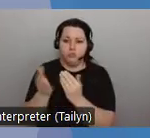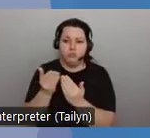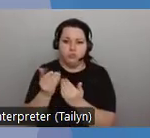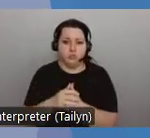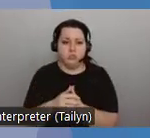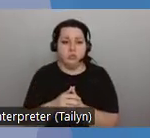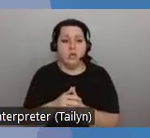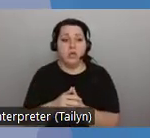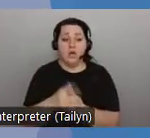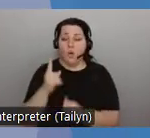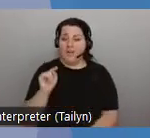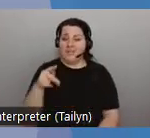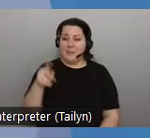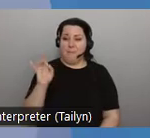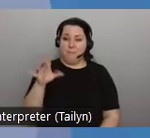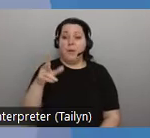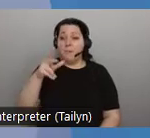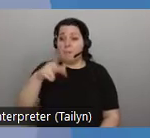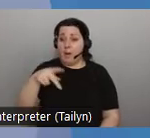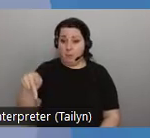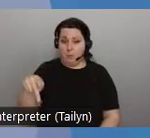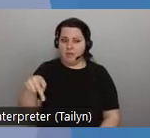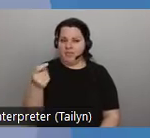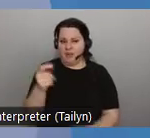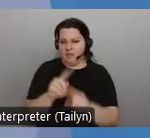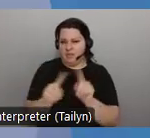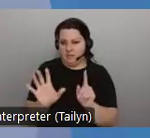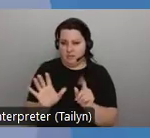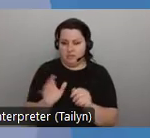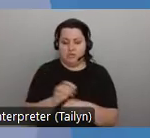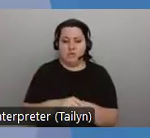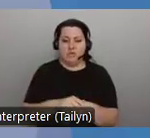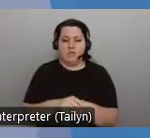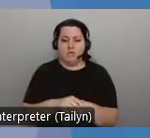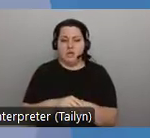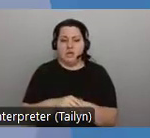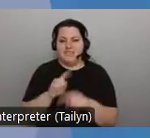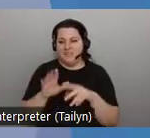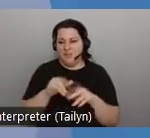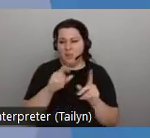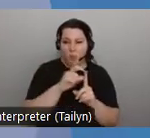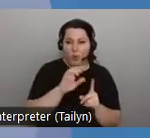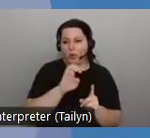and we need to know where they are going to be read. Generally making it flow with text makes this a lot easier